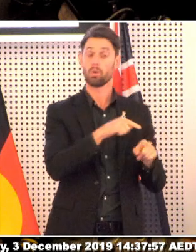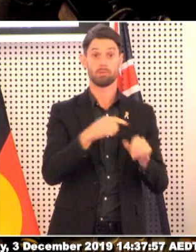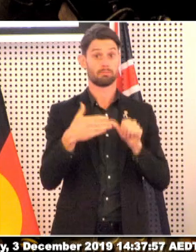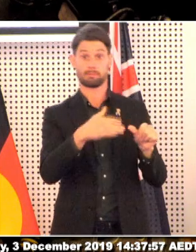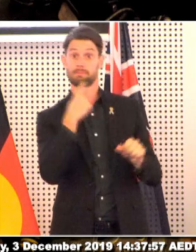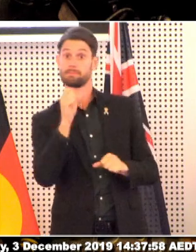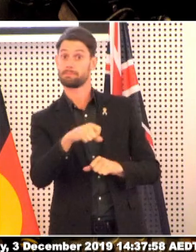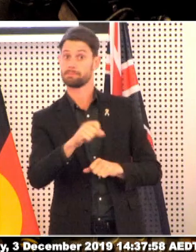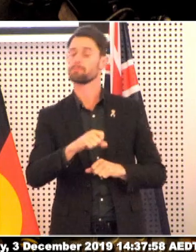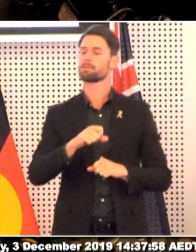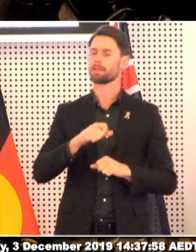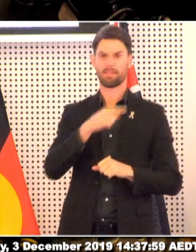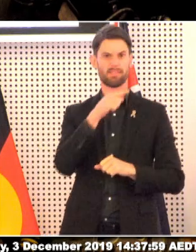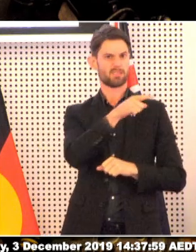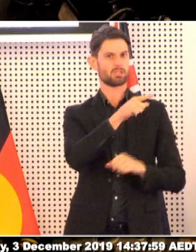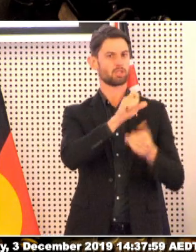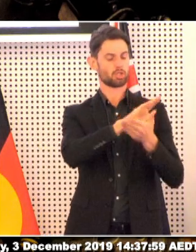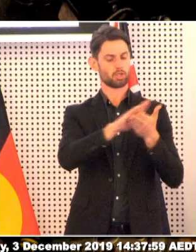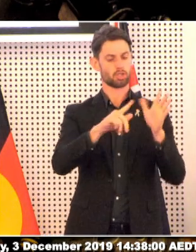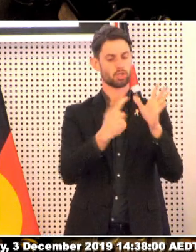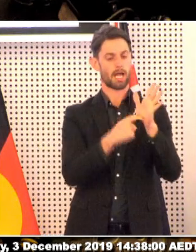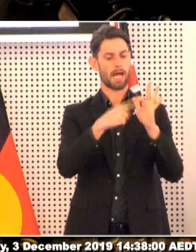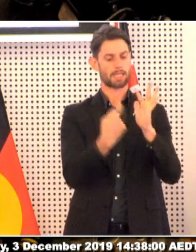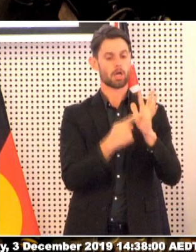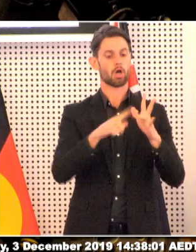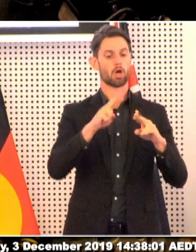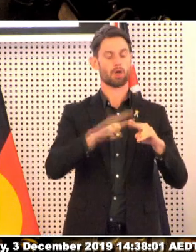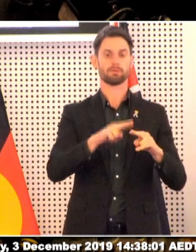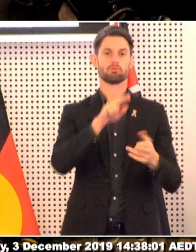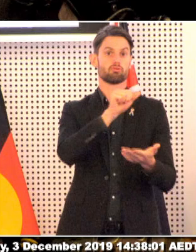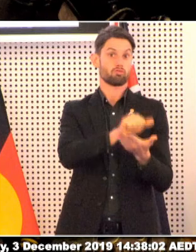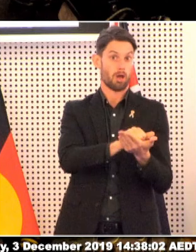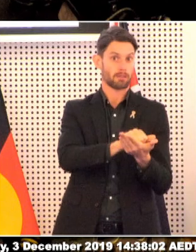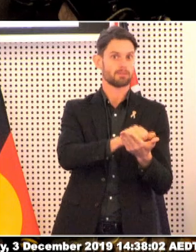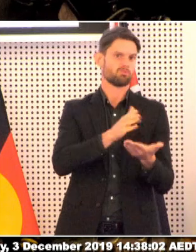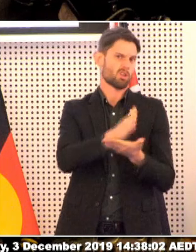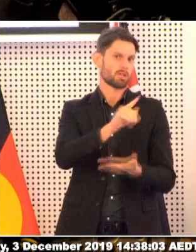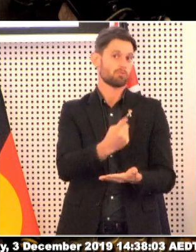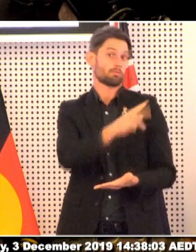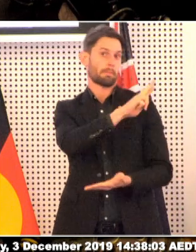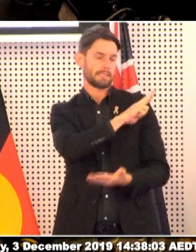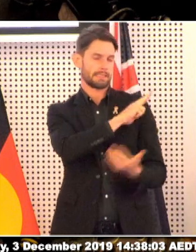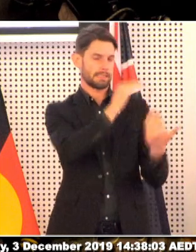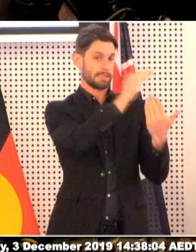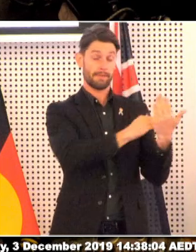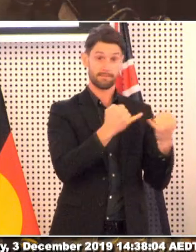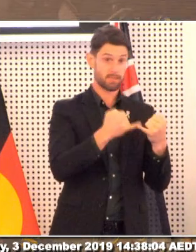responsibilities in Victoria is a fairly generic human rights statement; do you agree with that? Yes, I do.